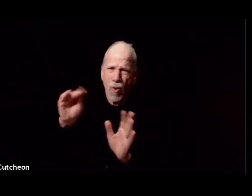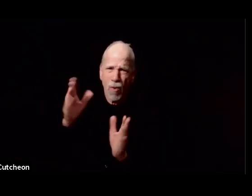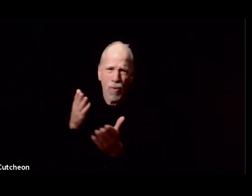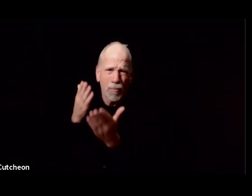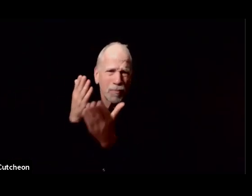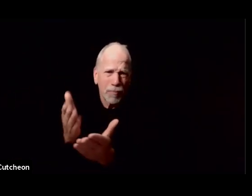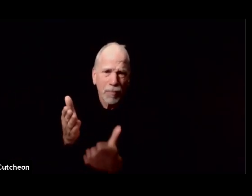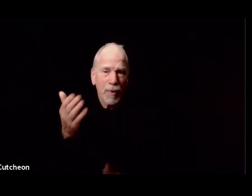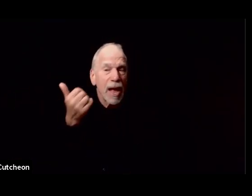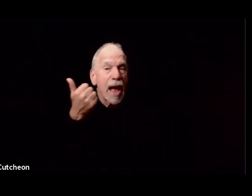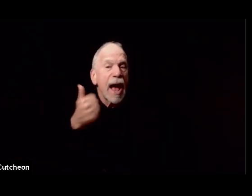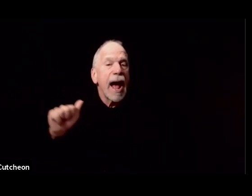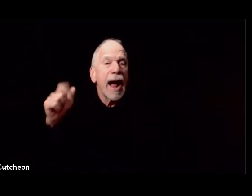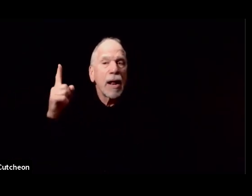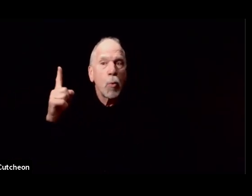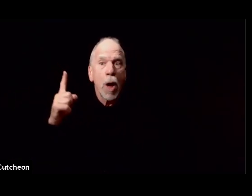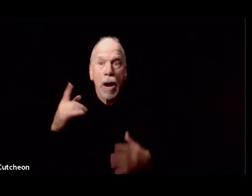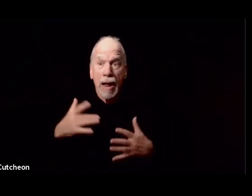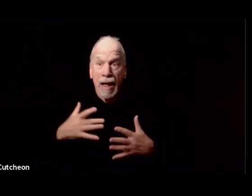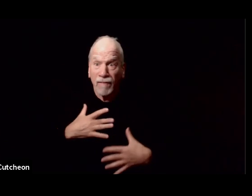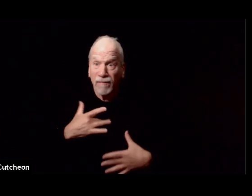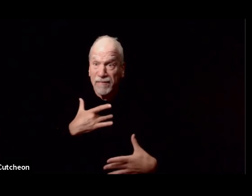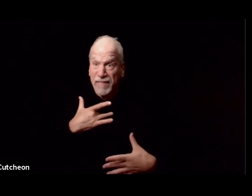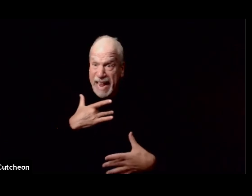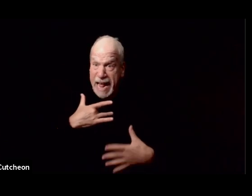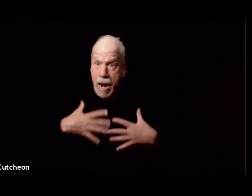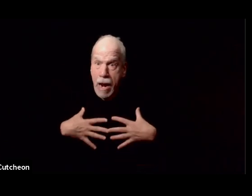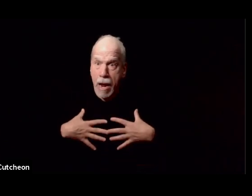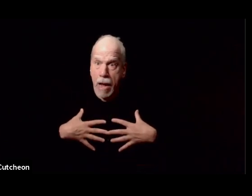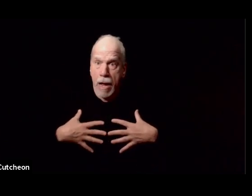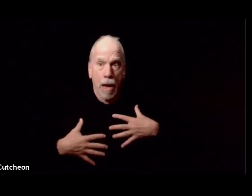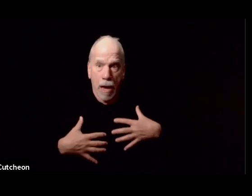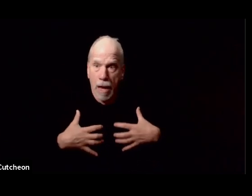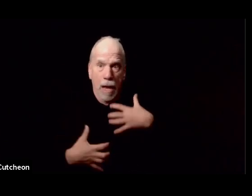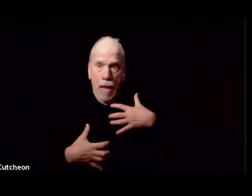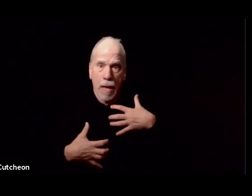and people that don't have symptoms, but are especially those who are told by public health